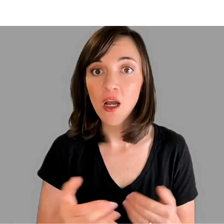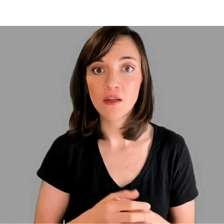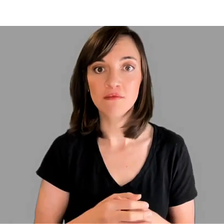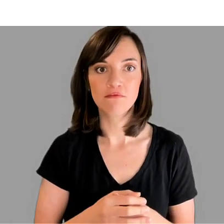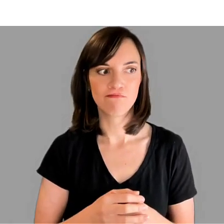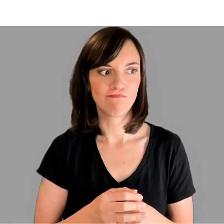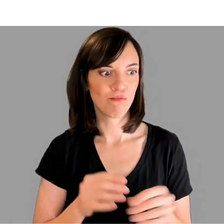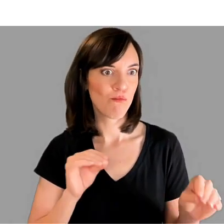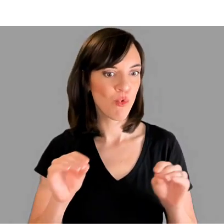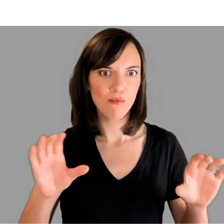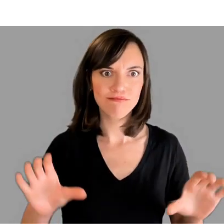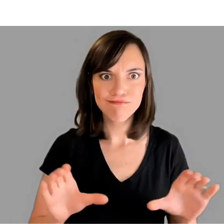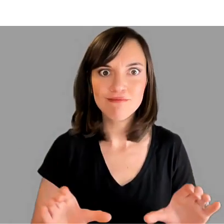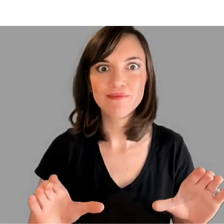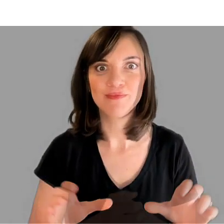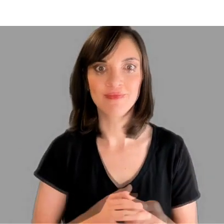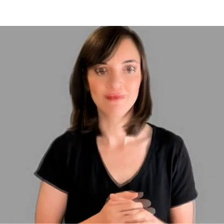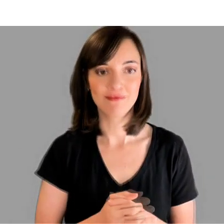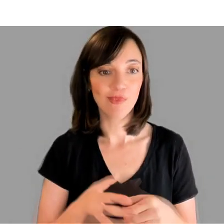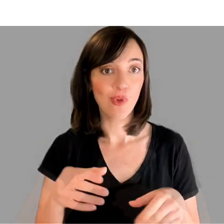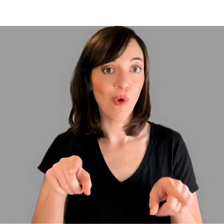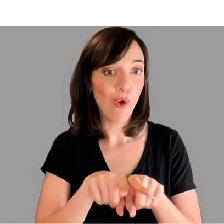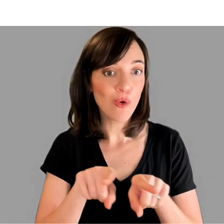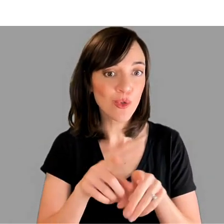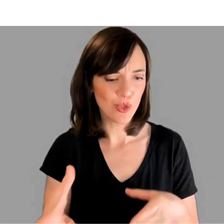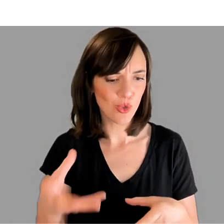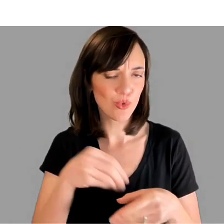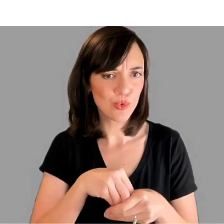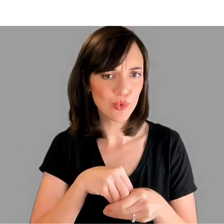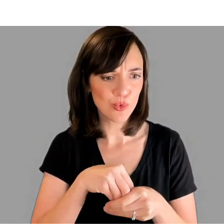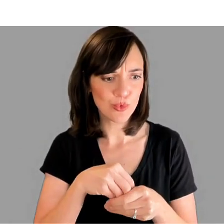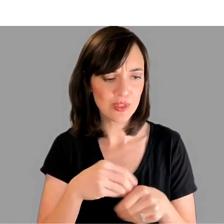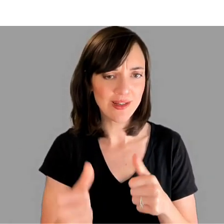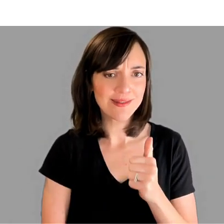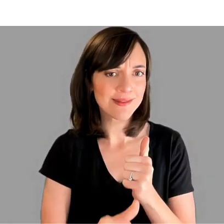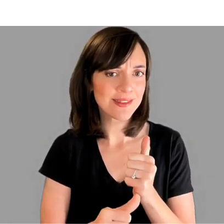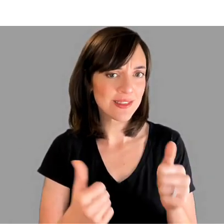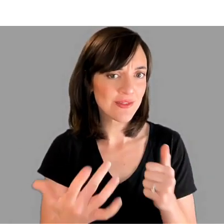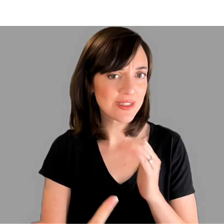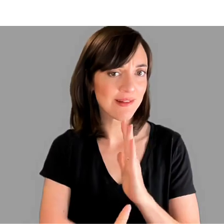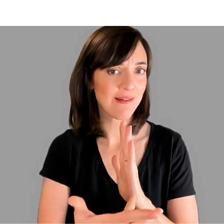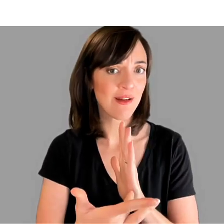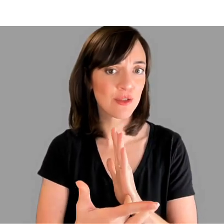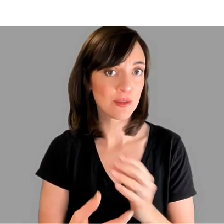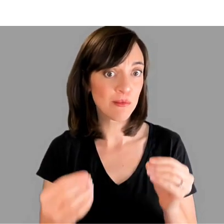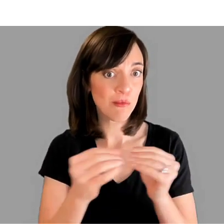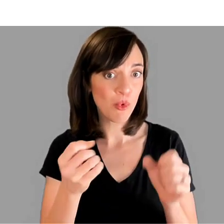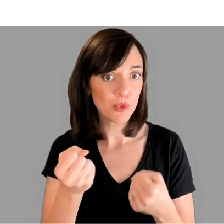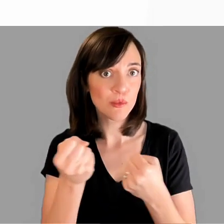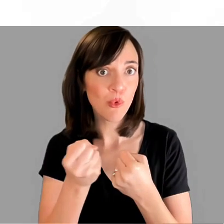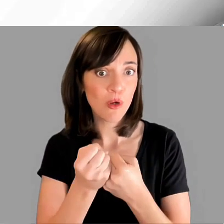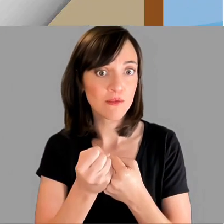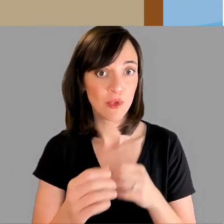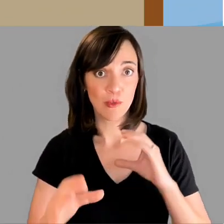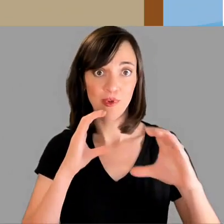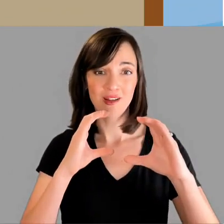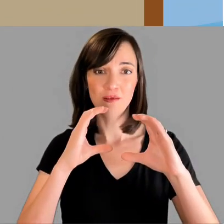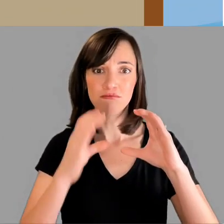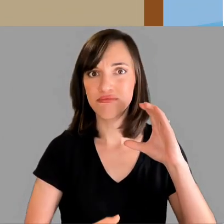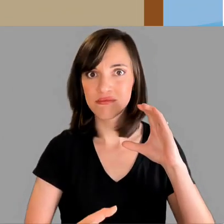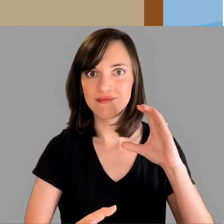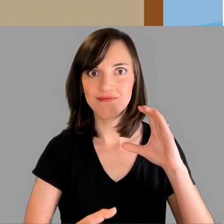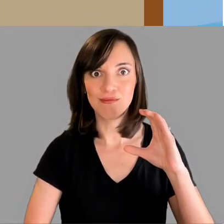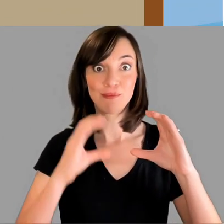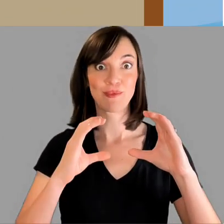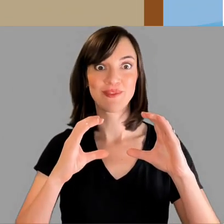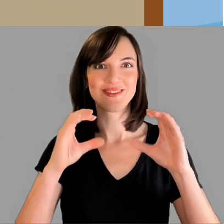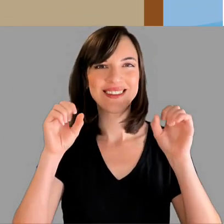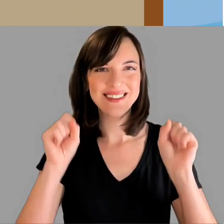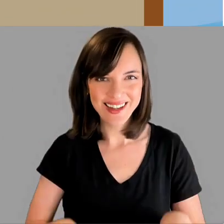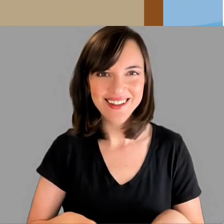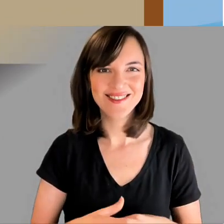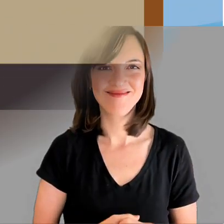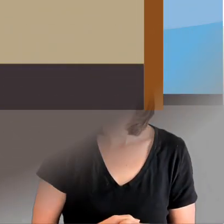Integrating assistive technologies can further bridge the communication gap in classrooms.